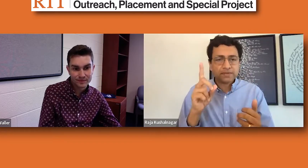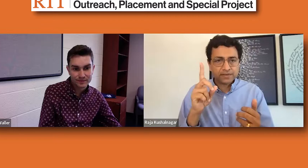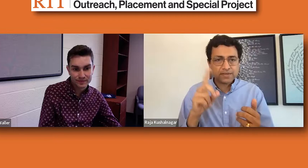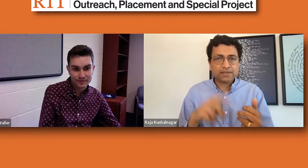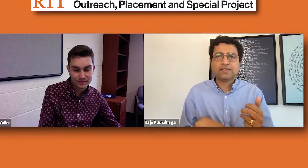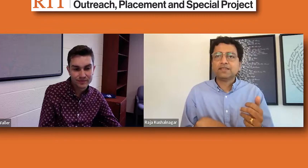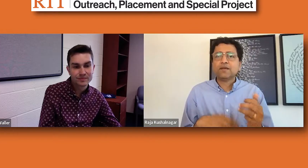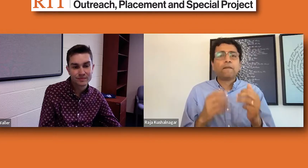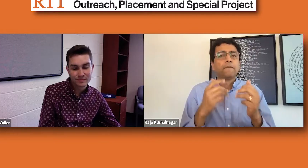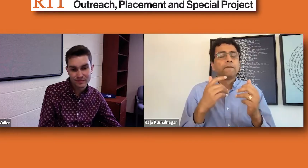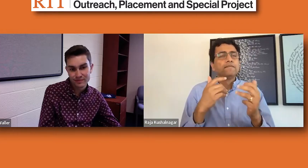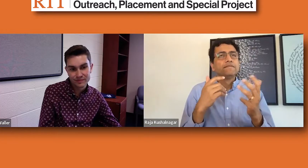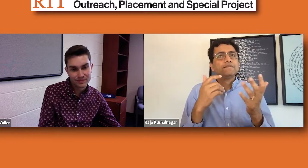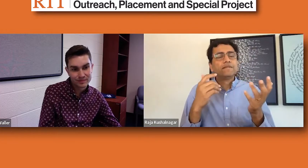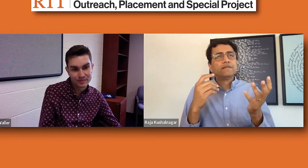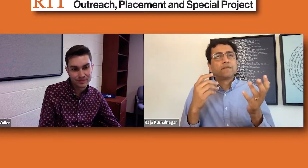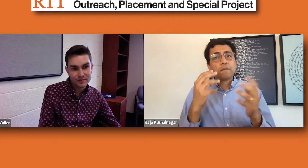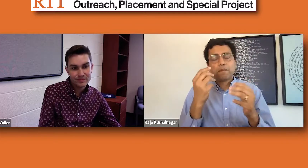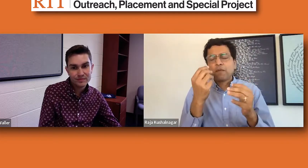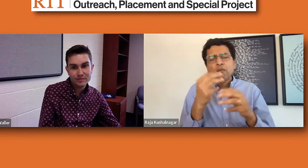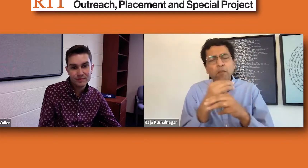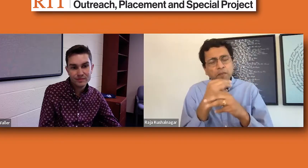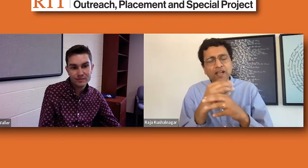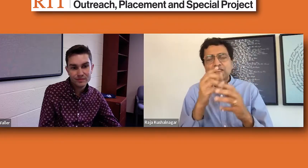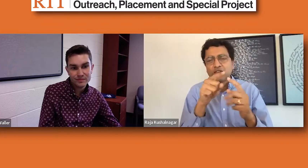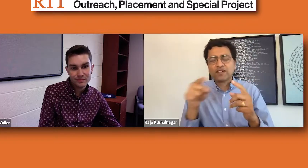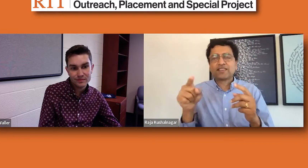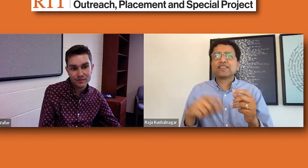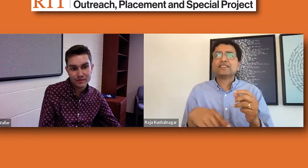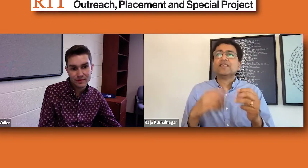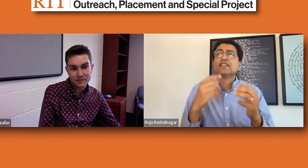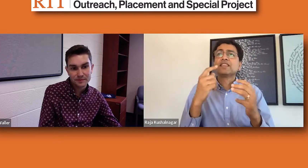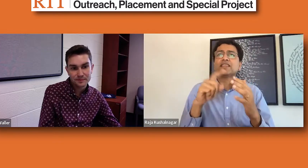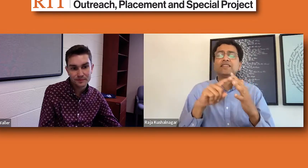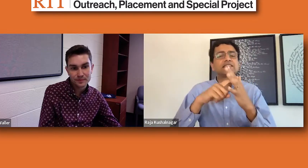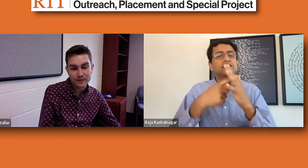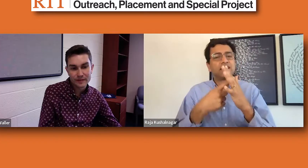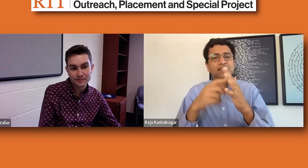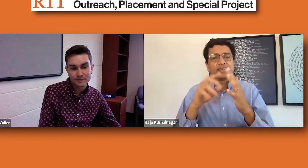or mathematics or any kind of STEM field, I would say about the middle